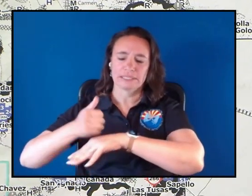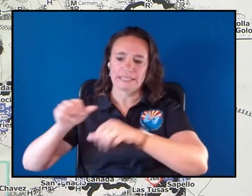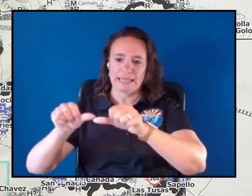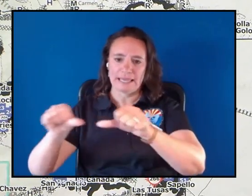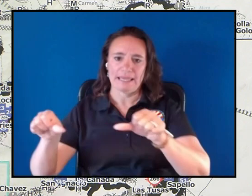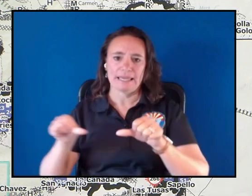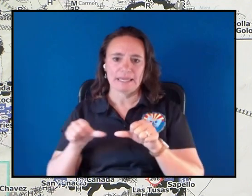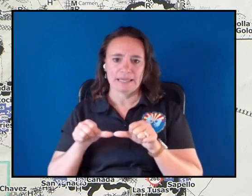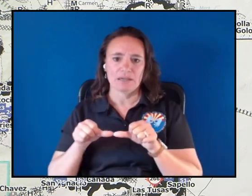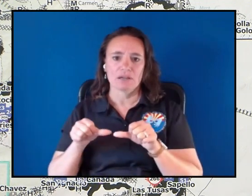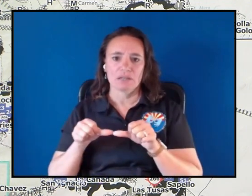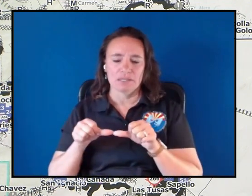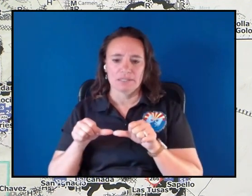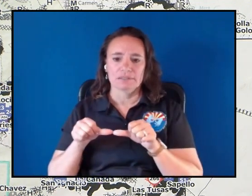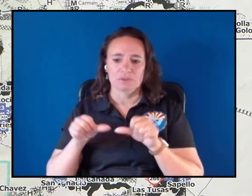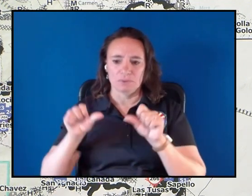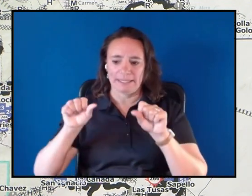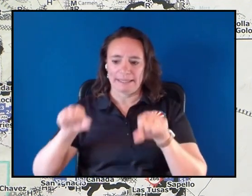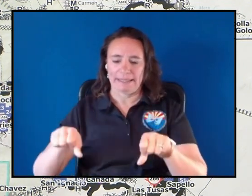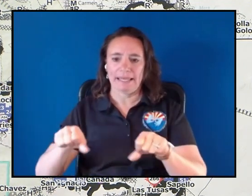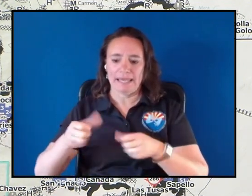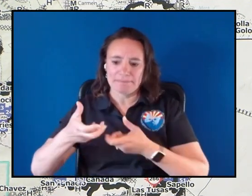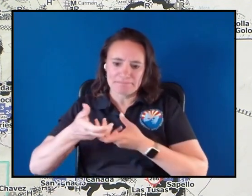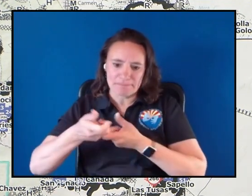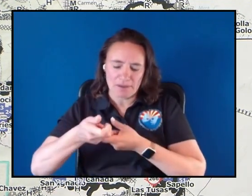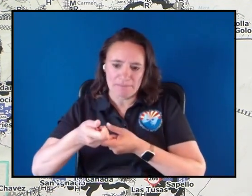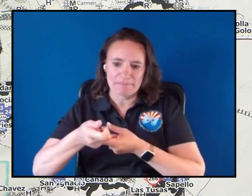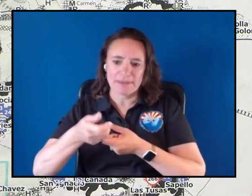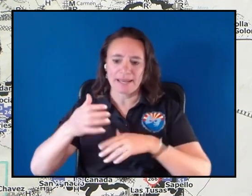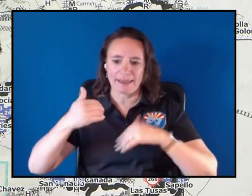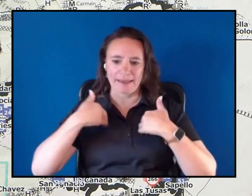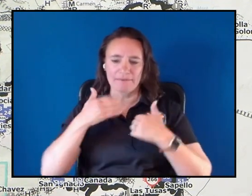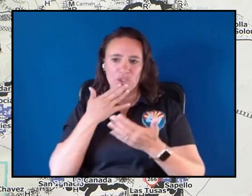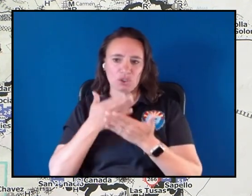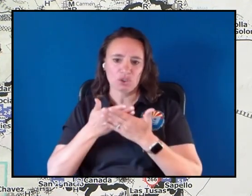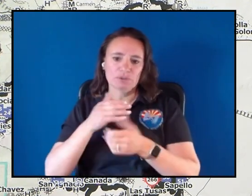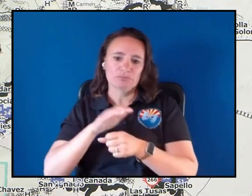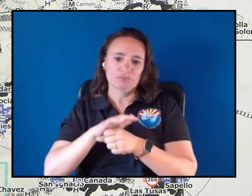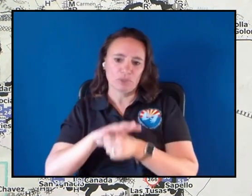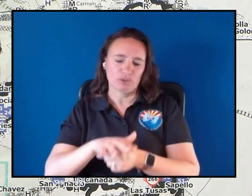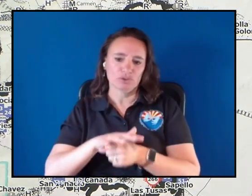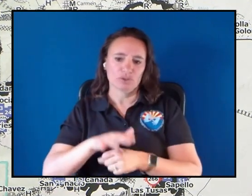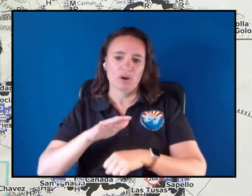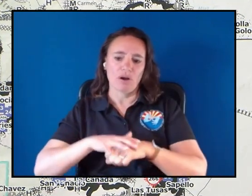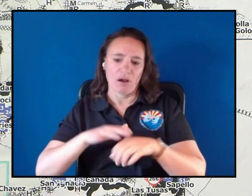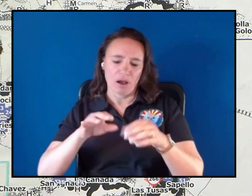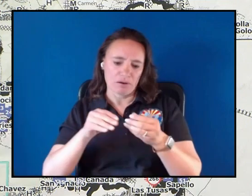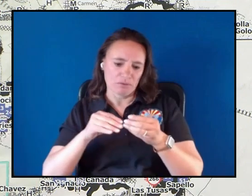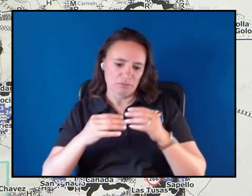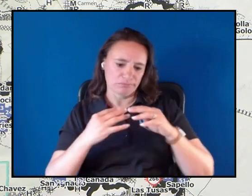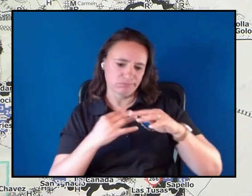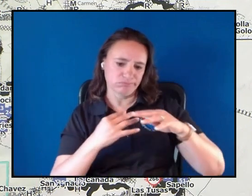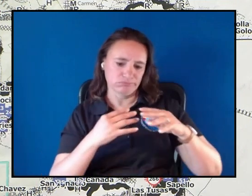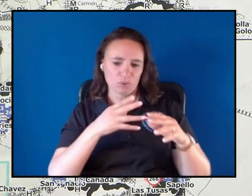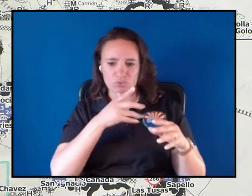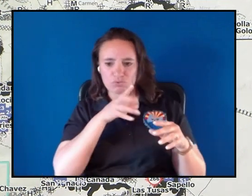effectively pump and have good pressure along that hose line along with the fire's edge or the proposed fire's edge.